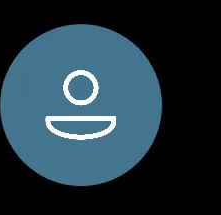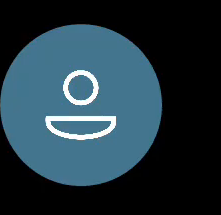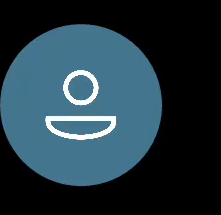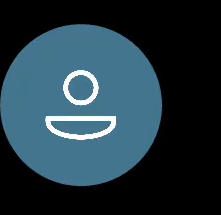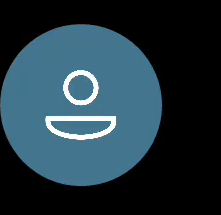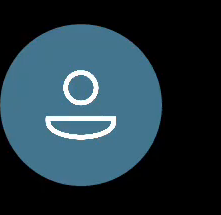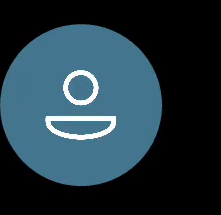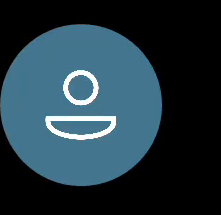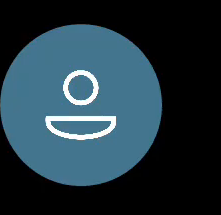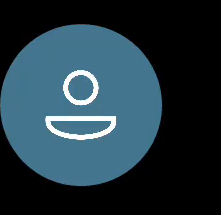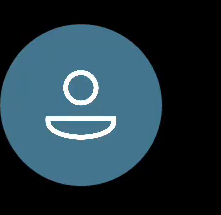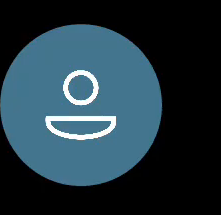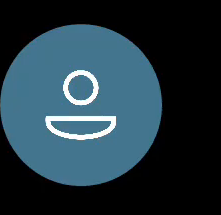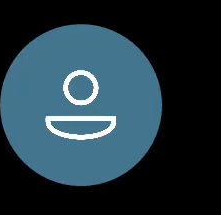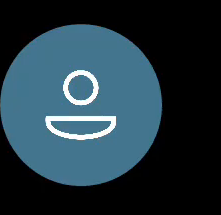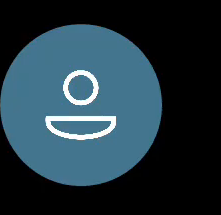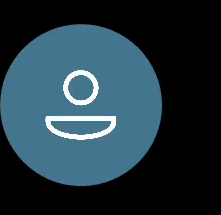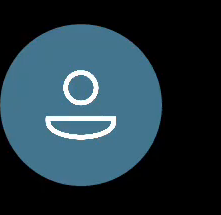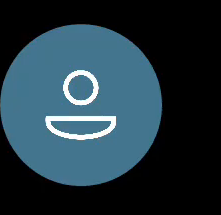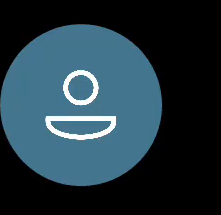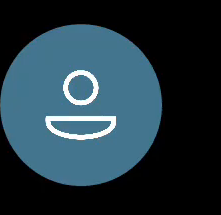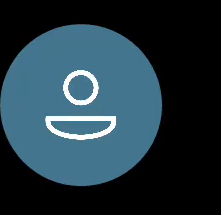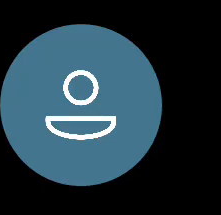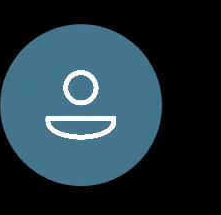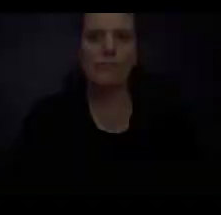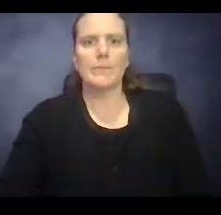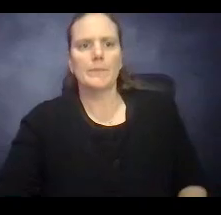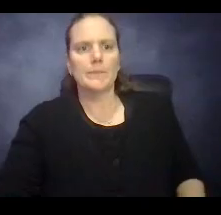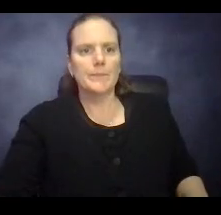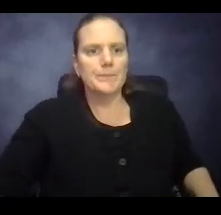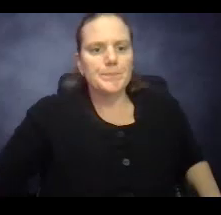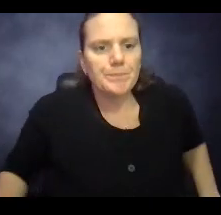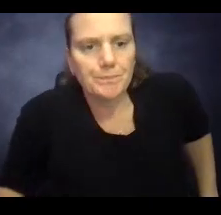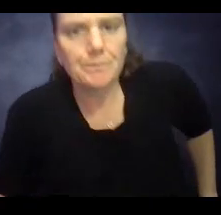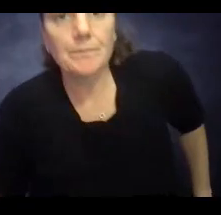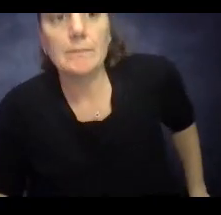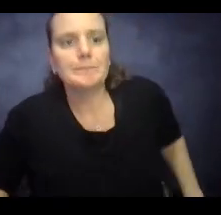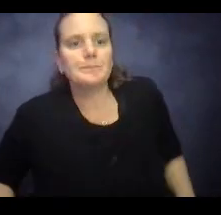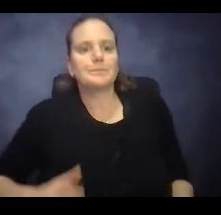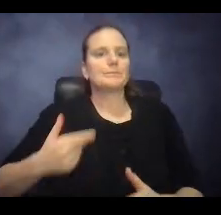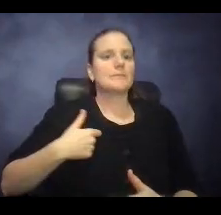to balance your hormones and to clean up your gut. I'm open to lots of questions around that for sure.